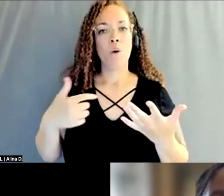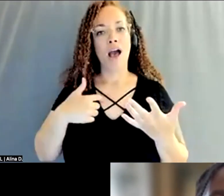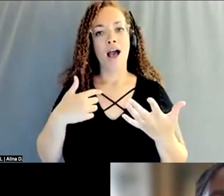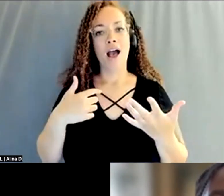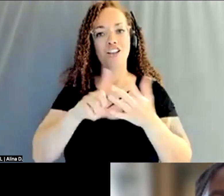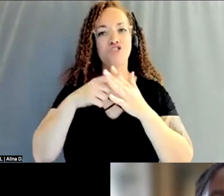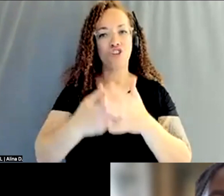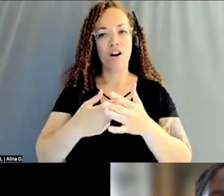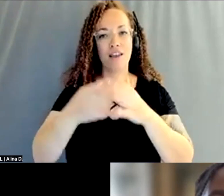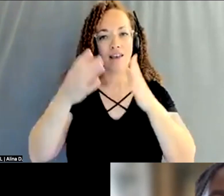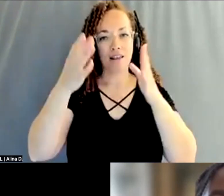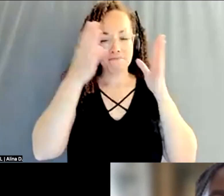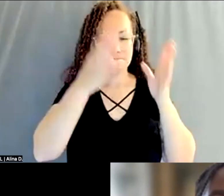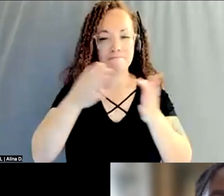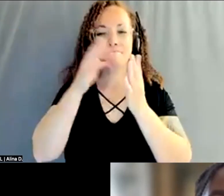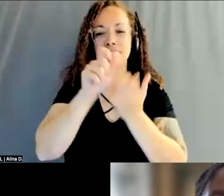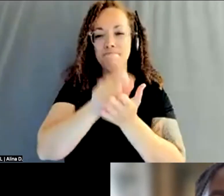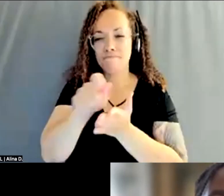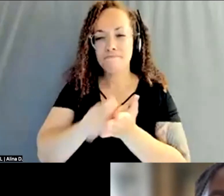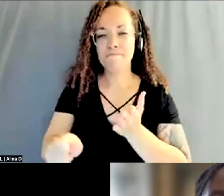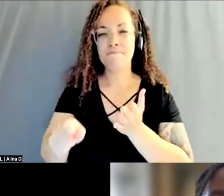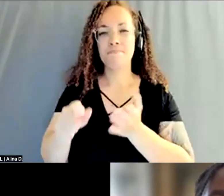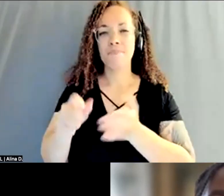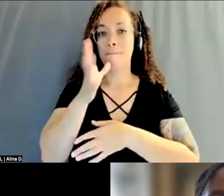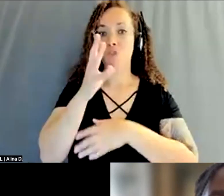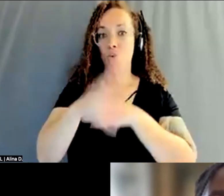yeah, I felt like I was just kind of like, bent over like gasping for breath.